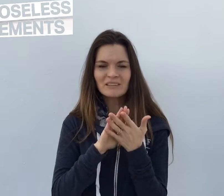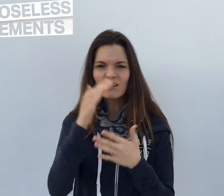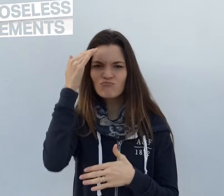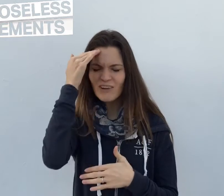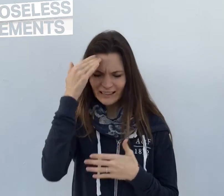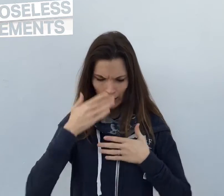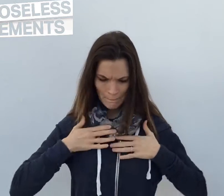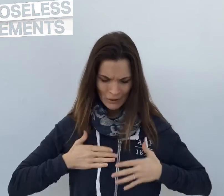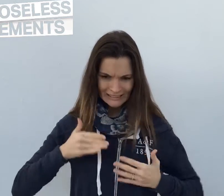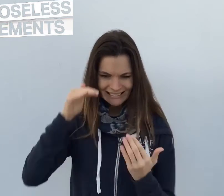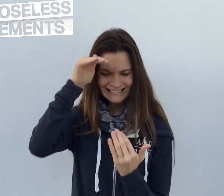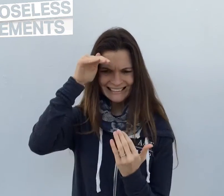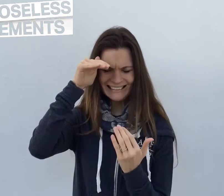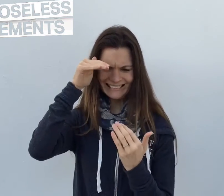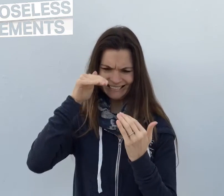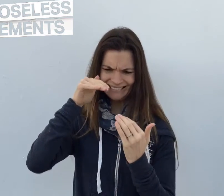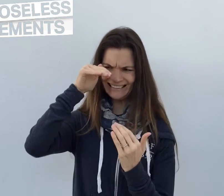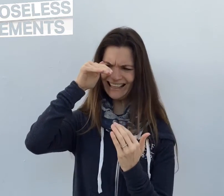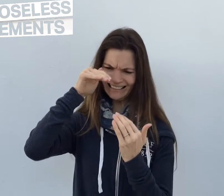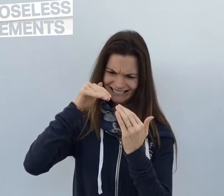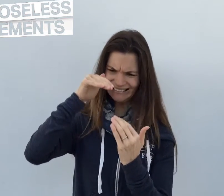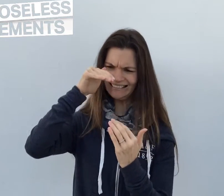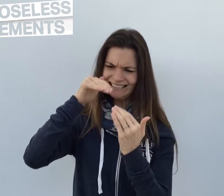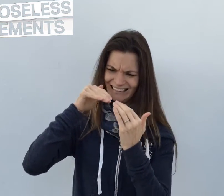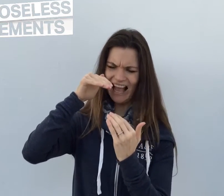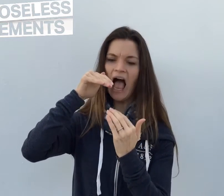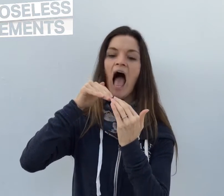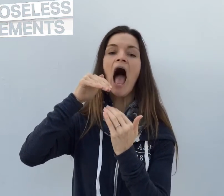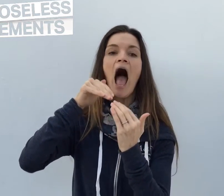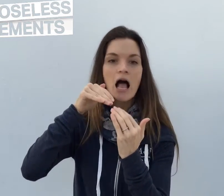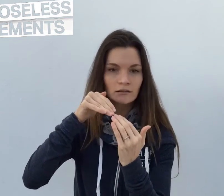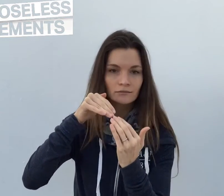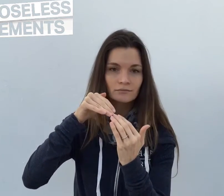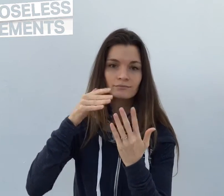brain to their intended body movement a bit fuzzy.